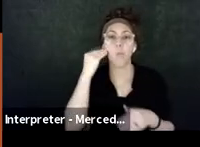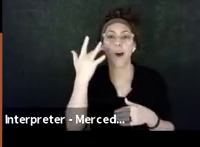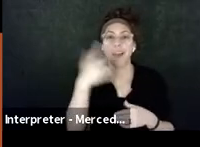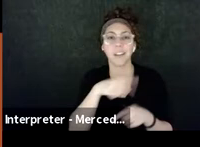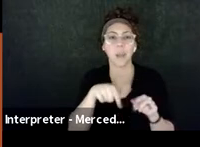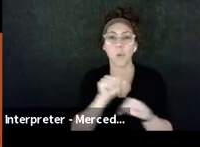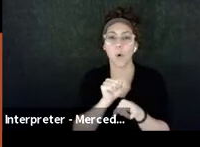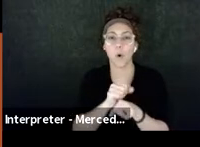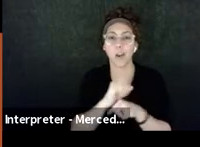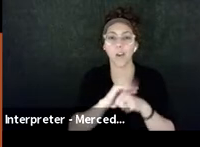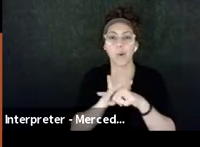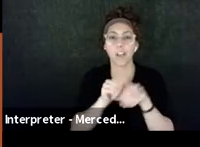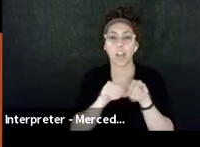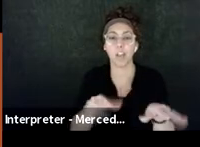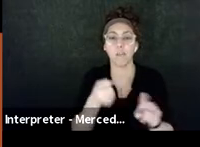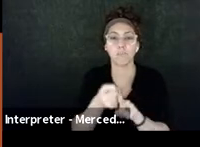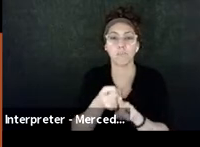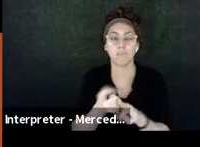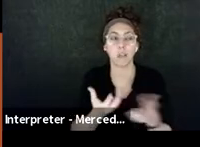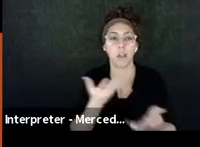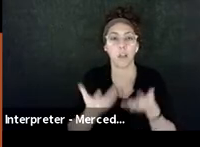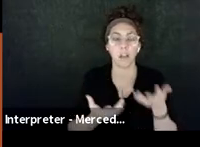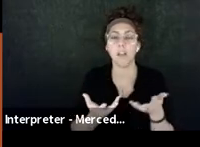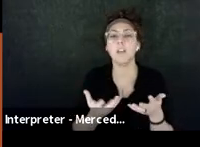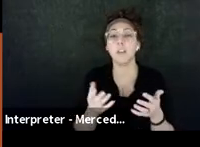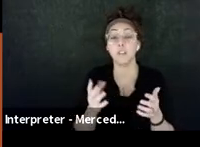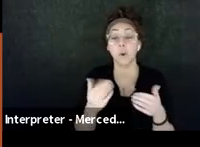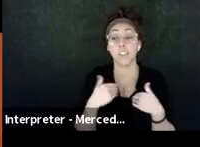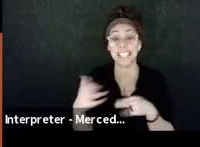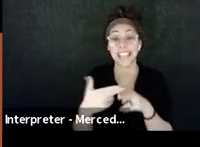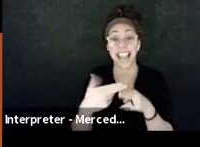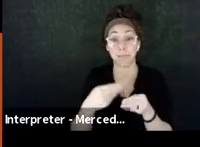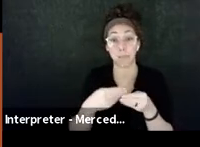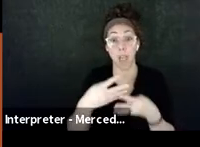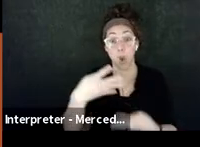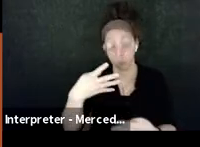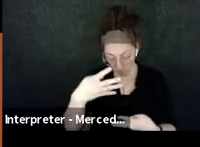Natalie Chavez: So then from that list. We're going to be prioritizing those students to access those funds right away.